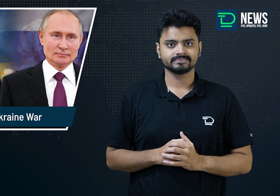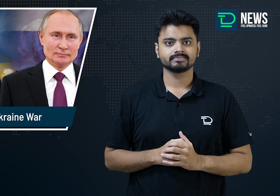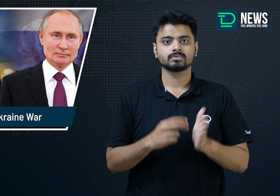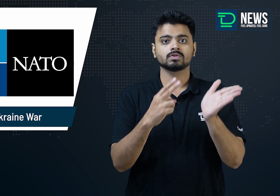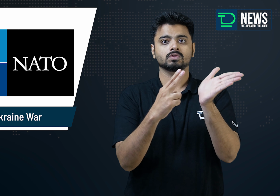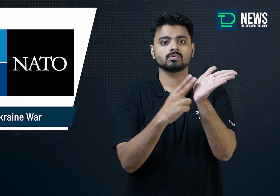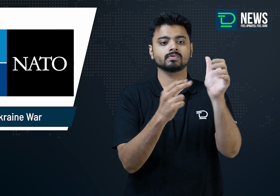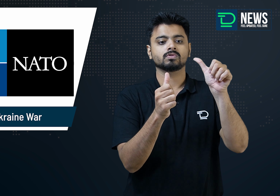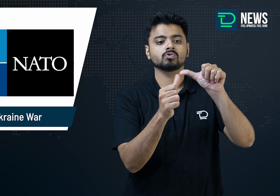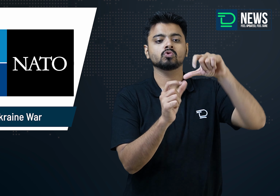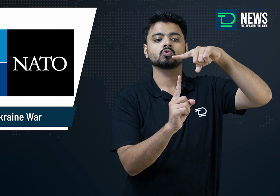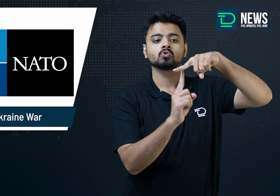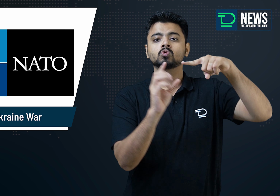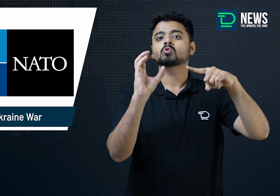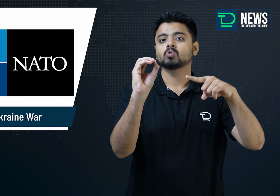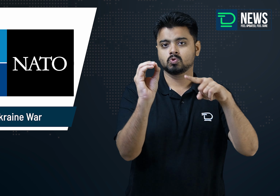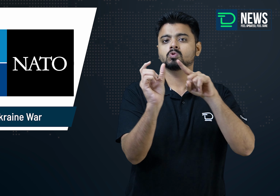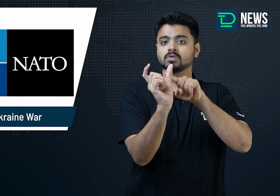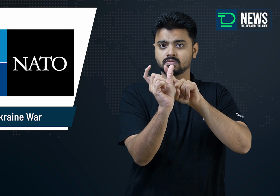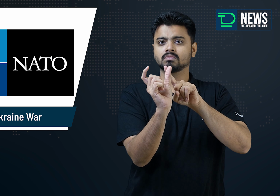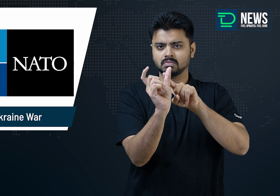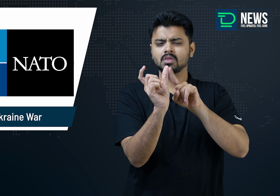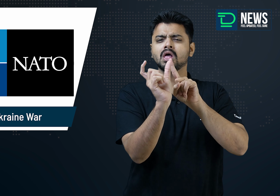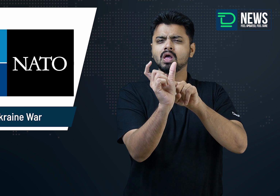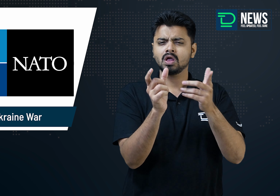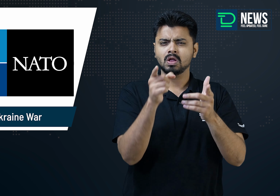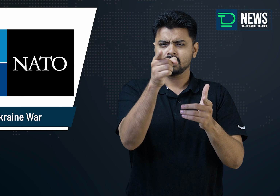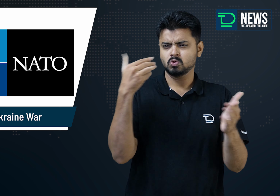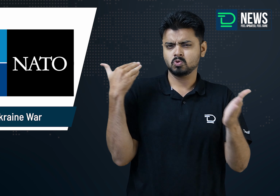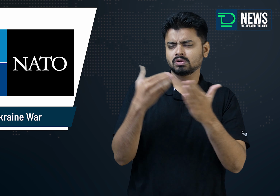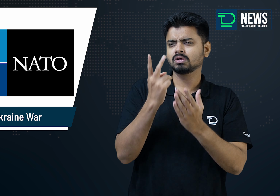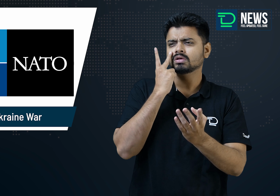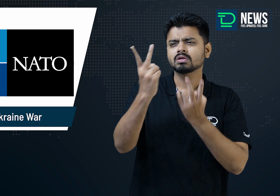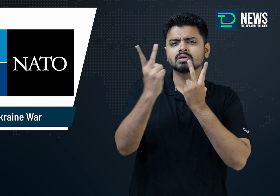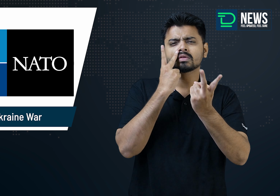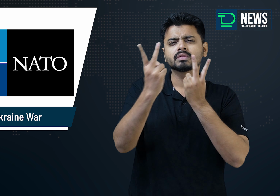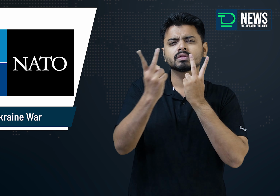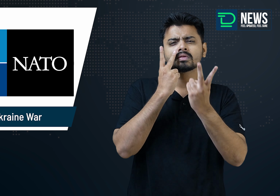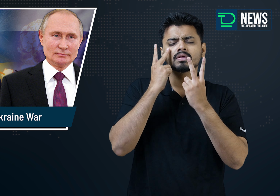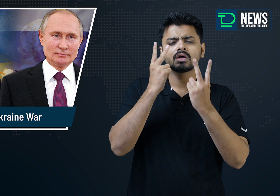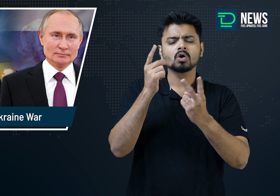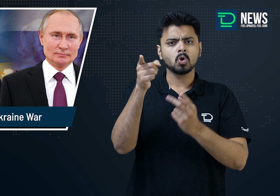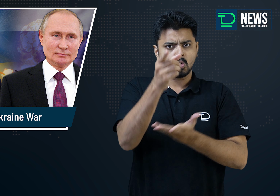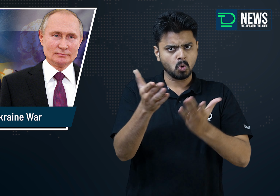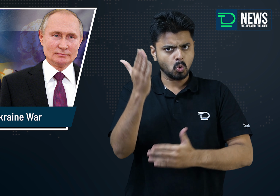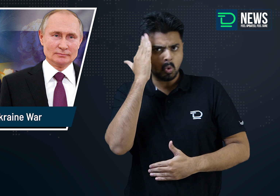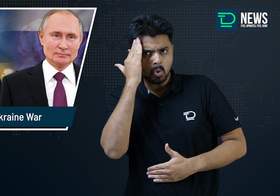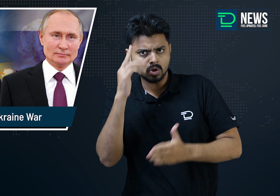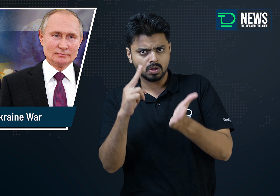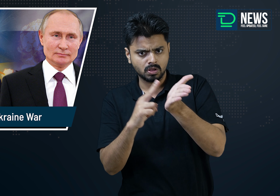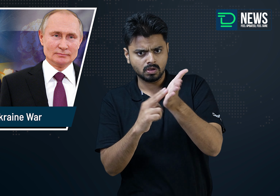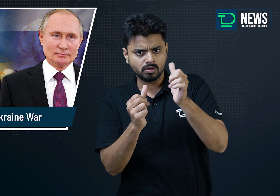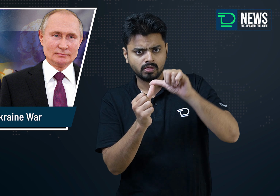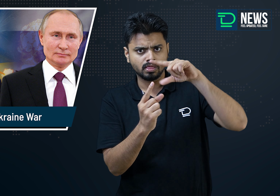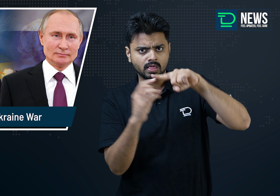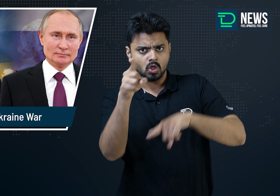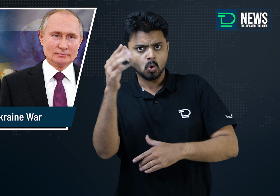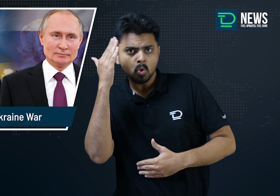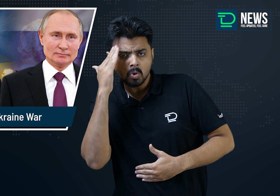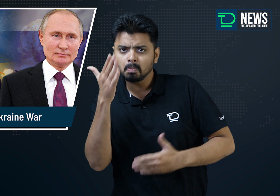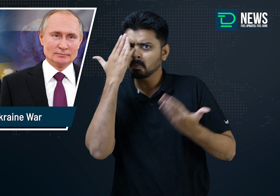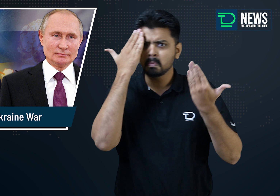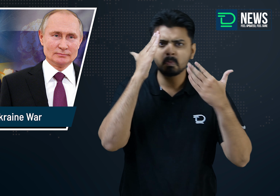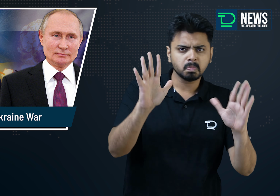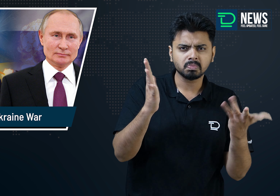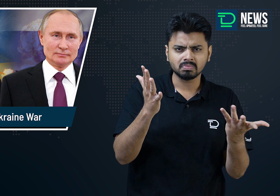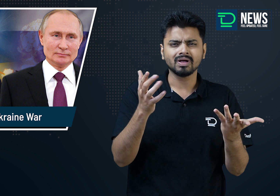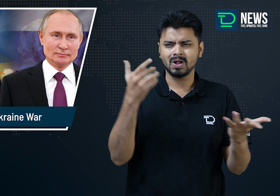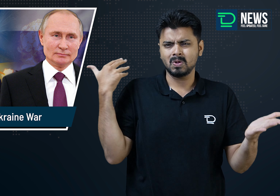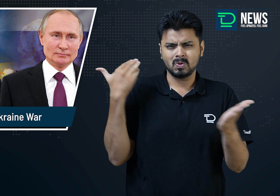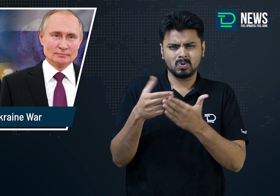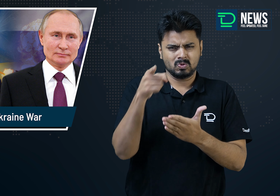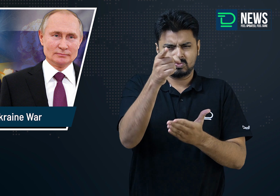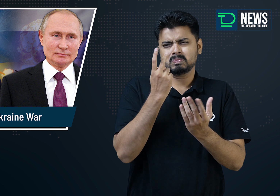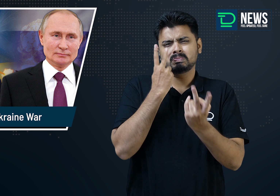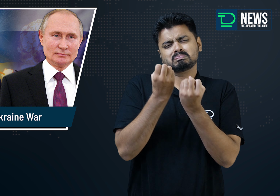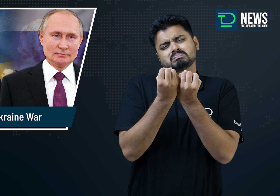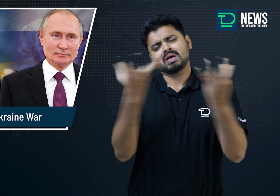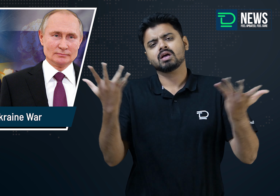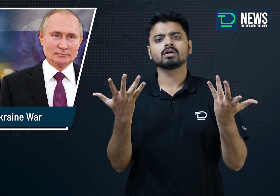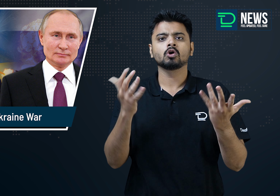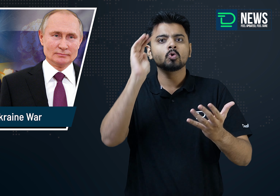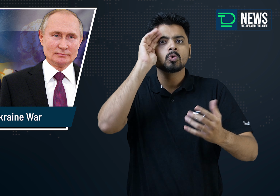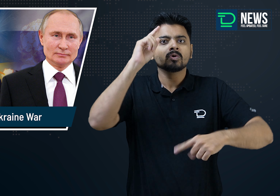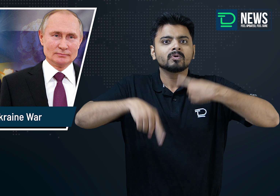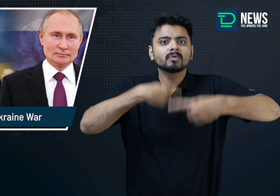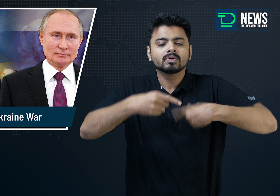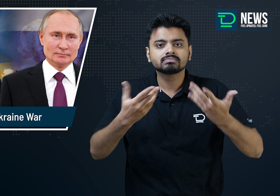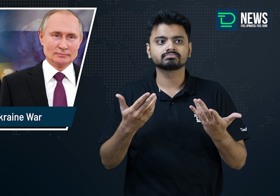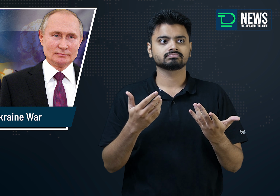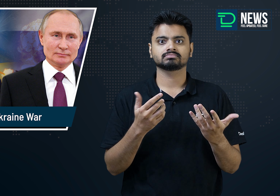You may have heard a lot about it and the word NATO.